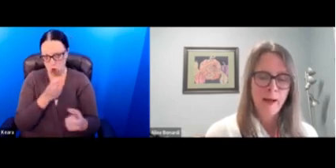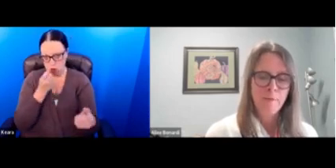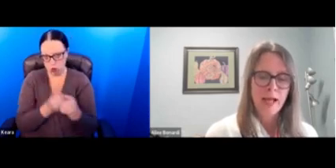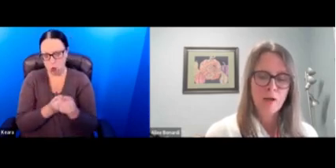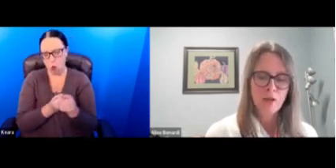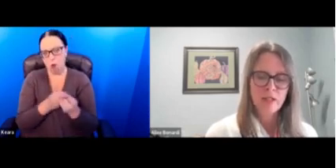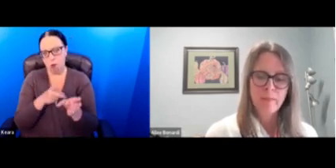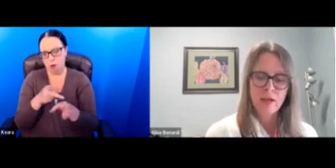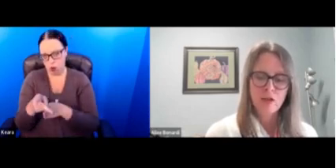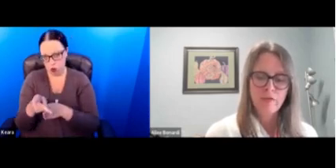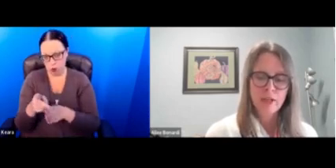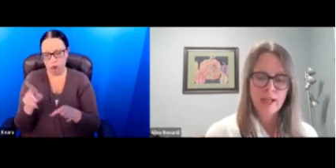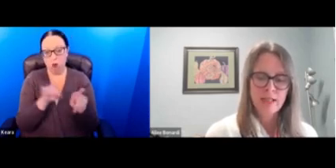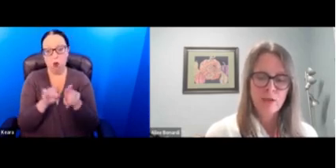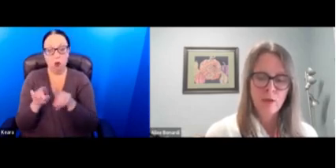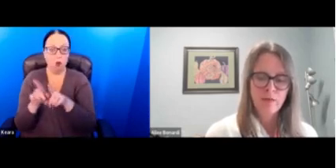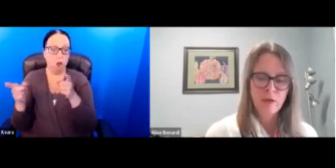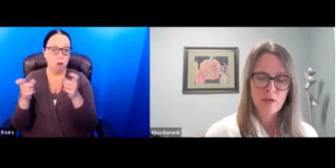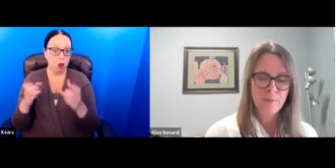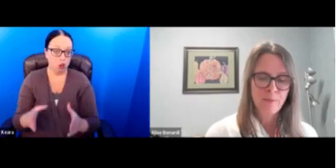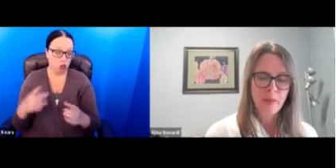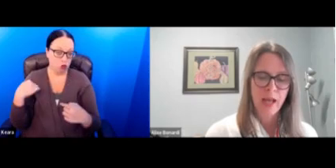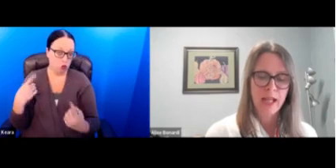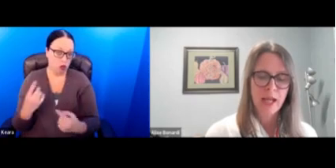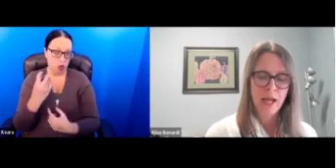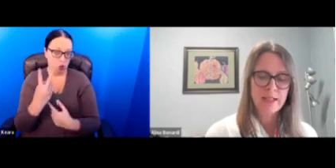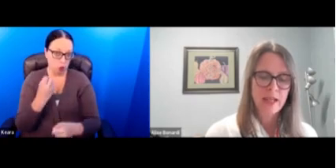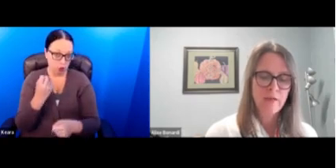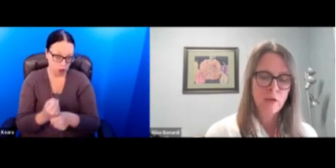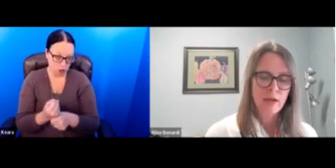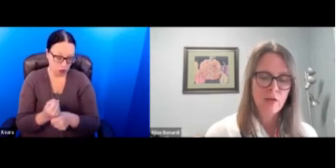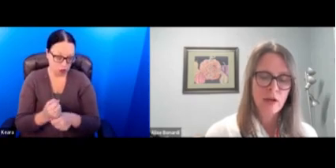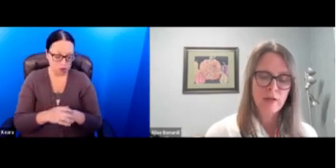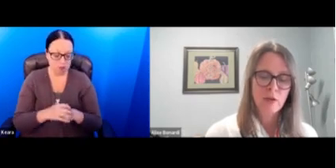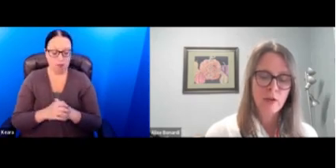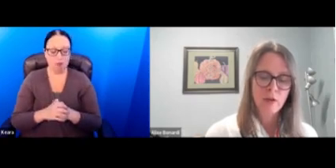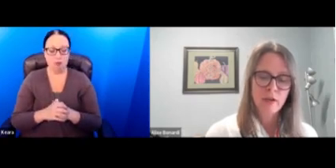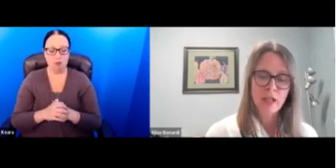and also as a manager for the last 12 years. And the executive director of the Lindt learning